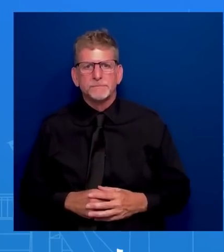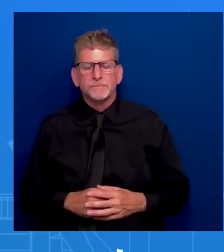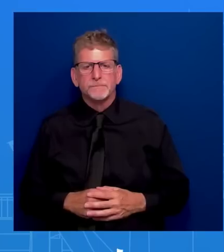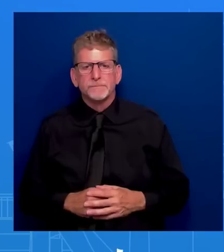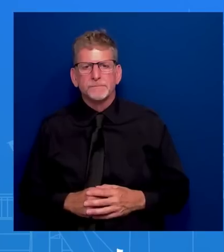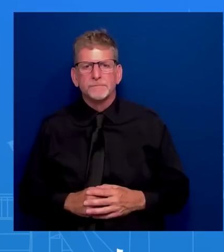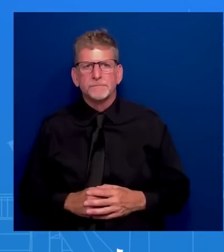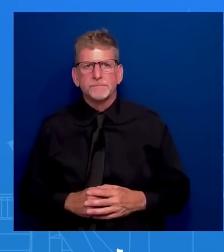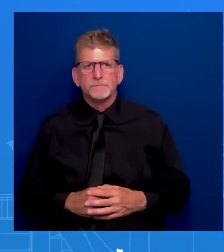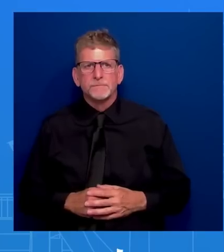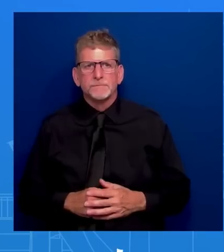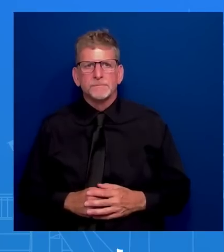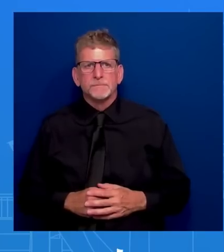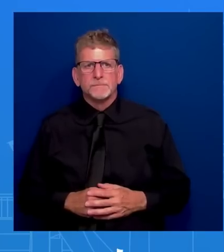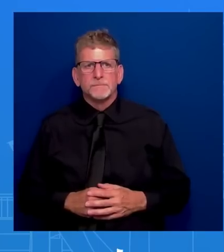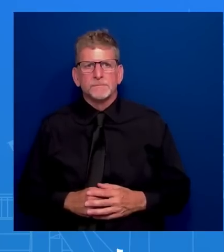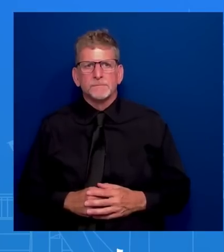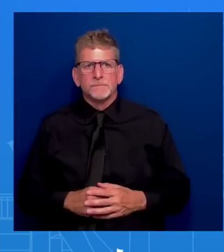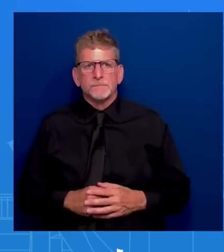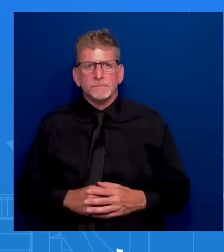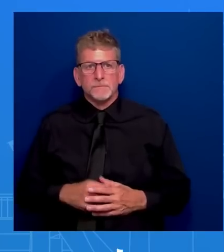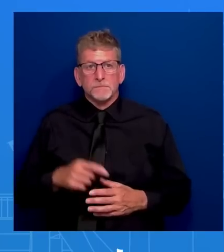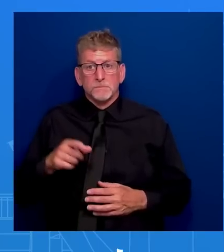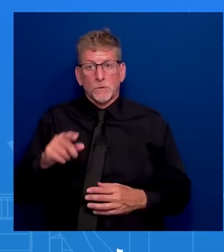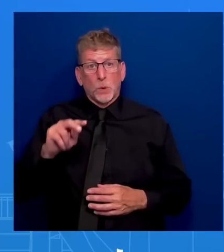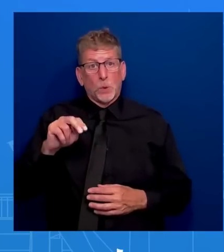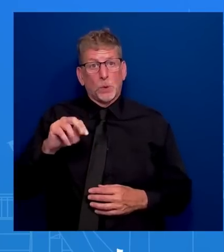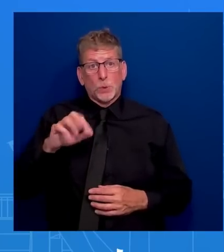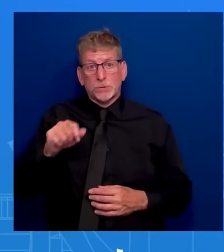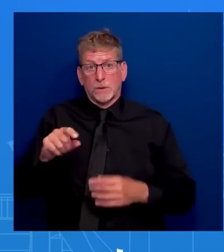in public, there's been a lot of reporting on chatter